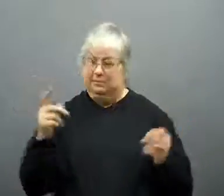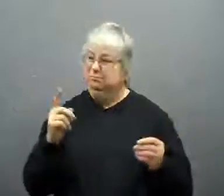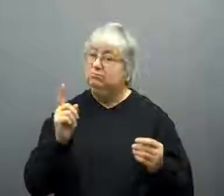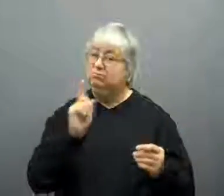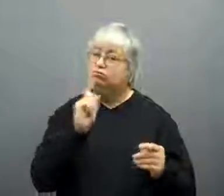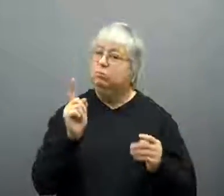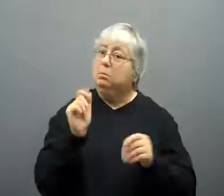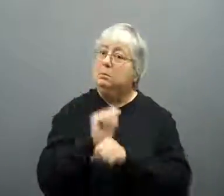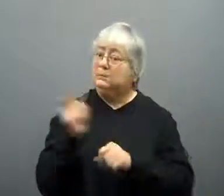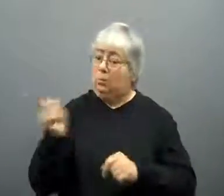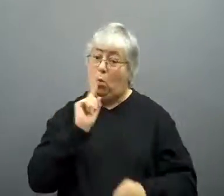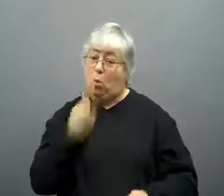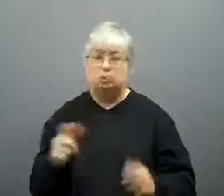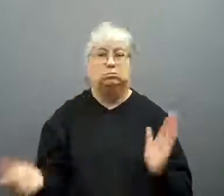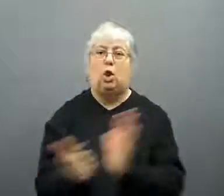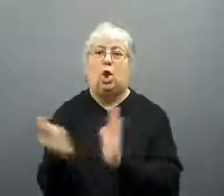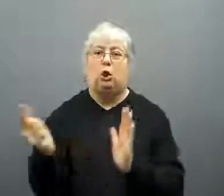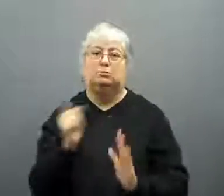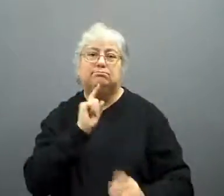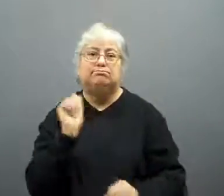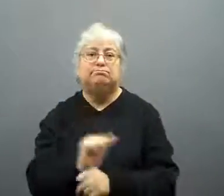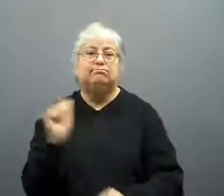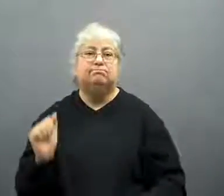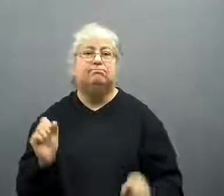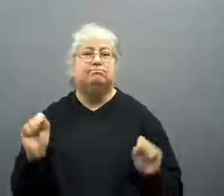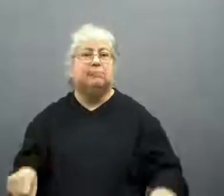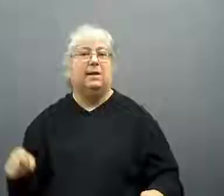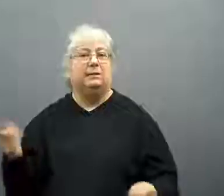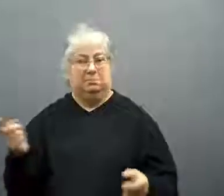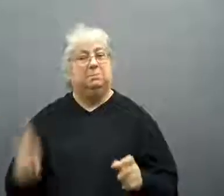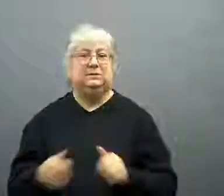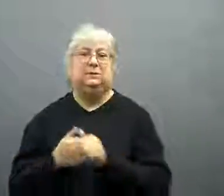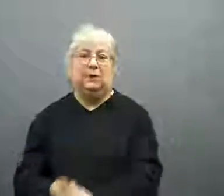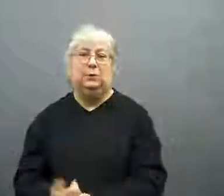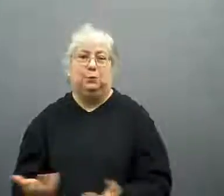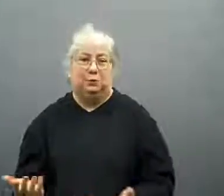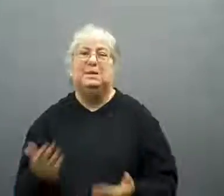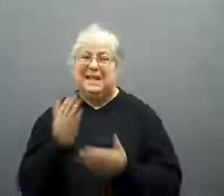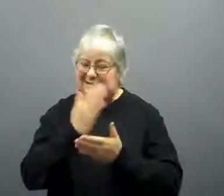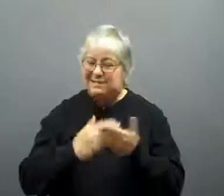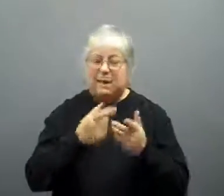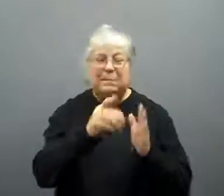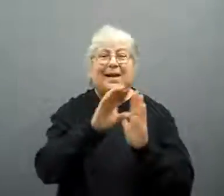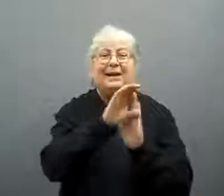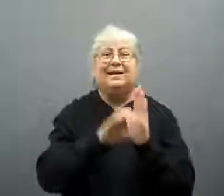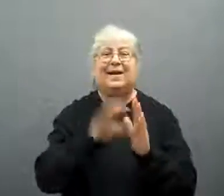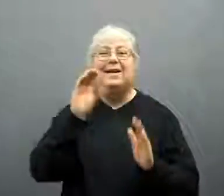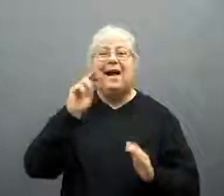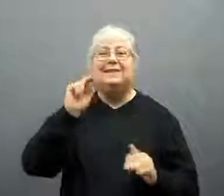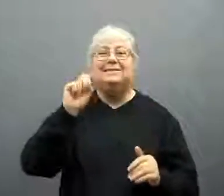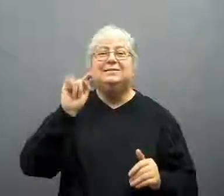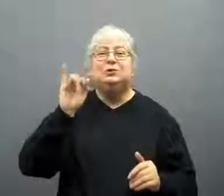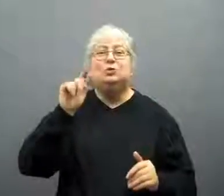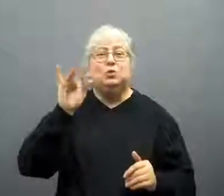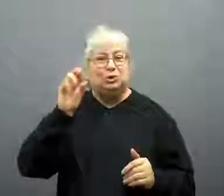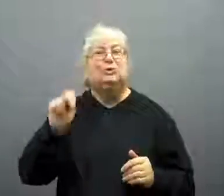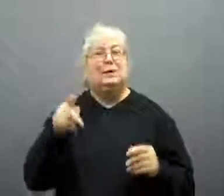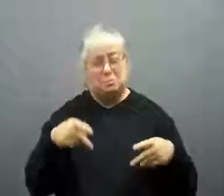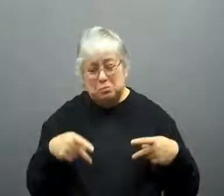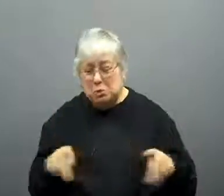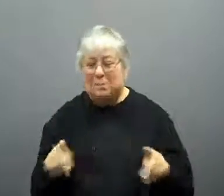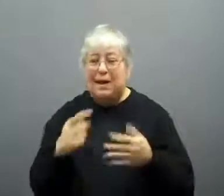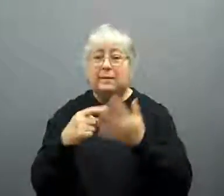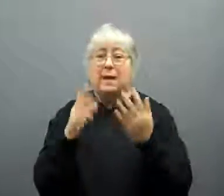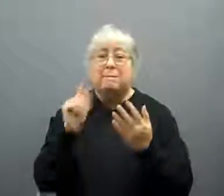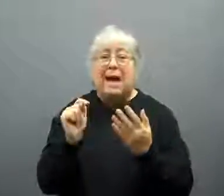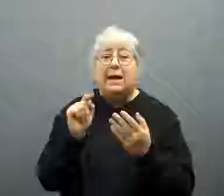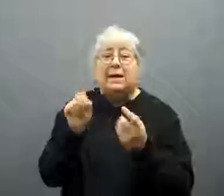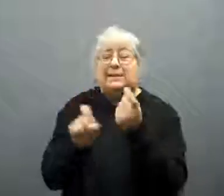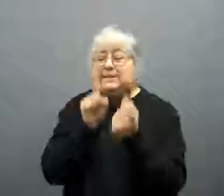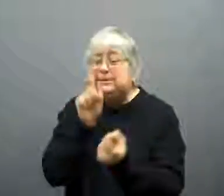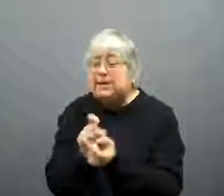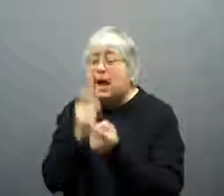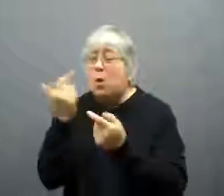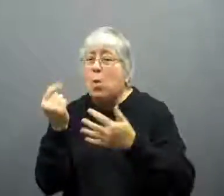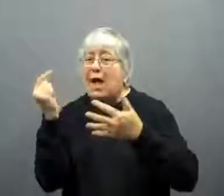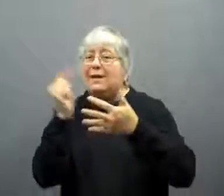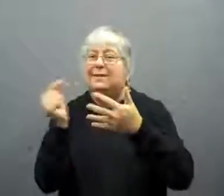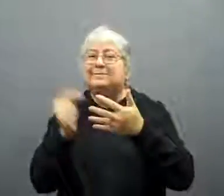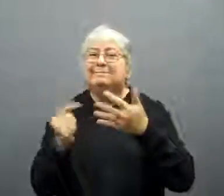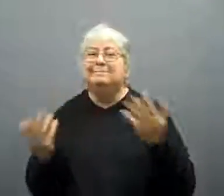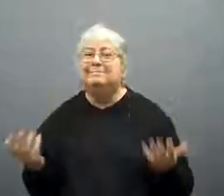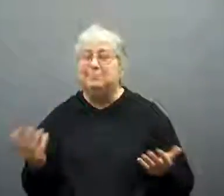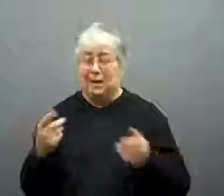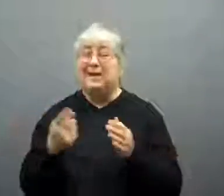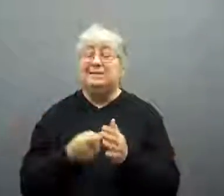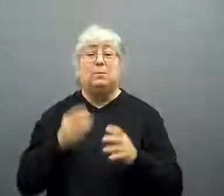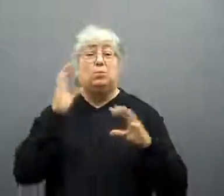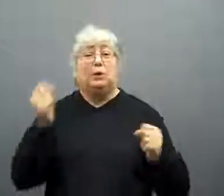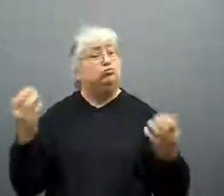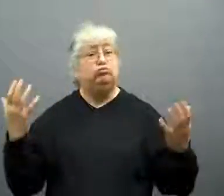These would have the force of law.